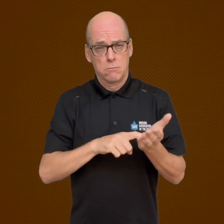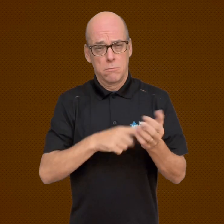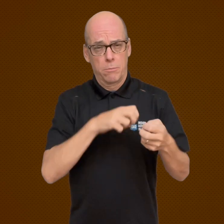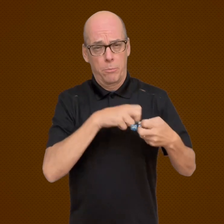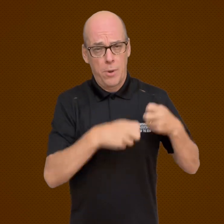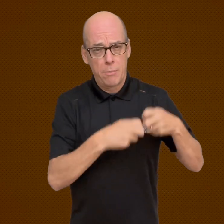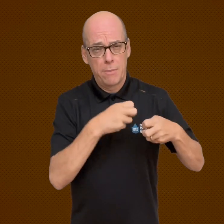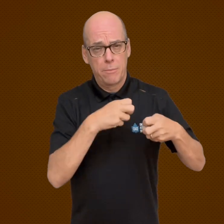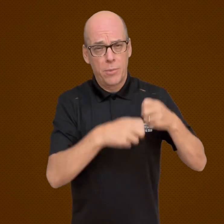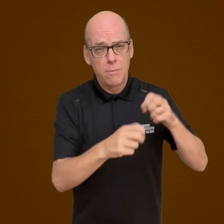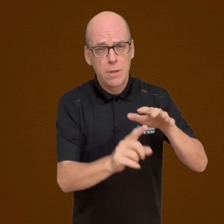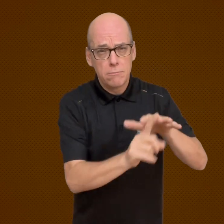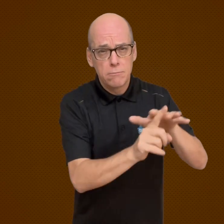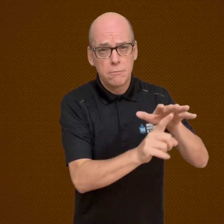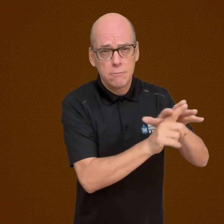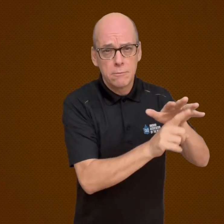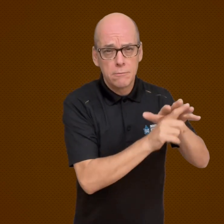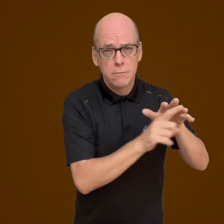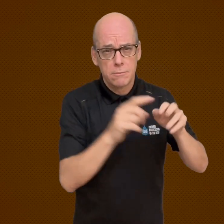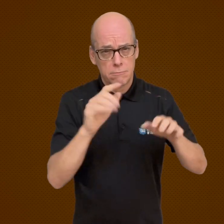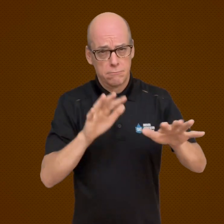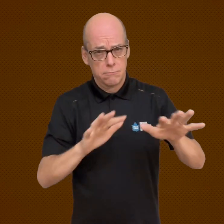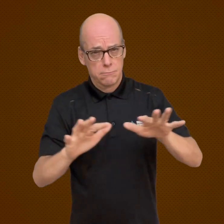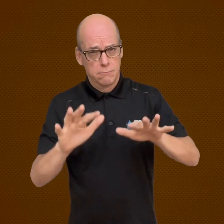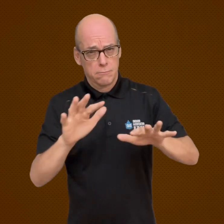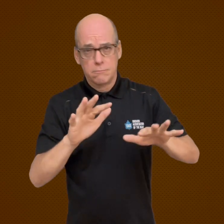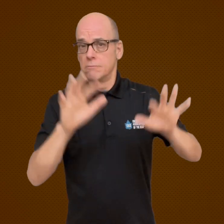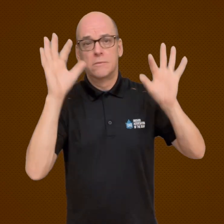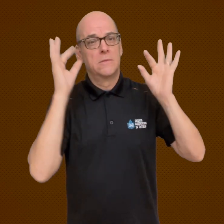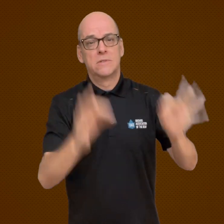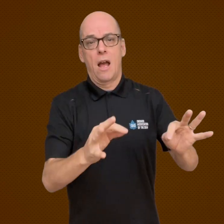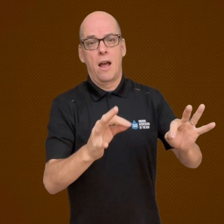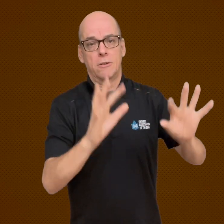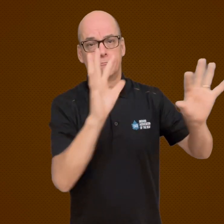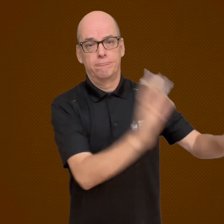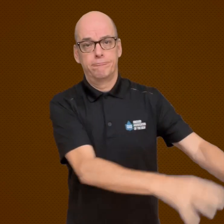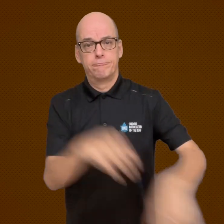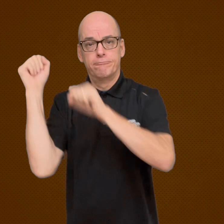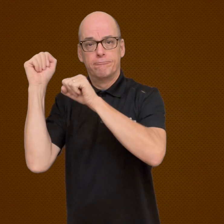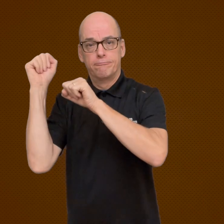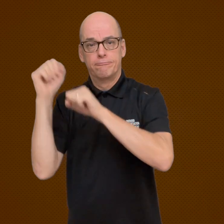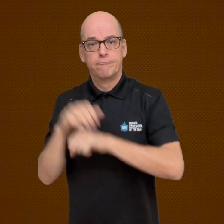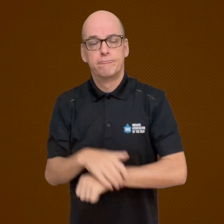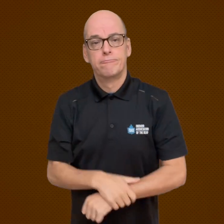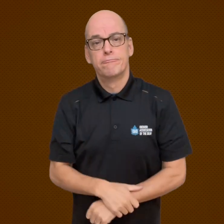some problems in these institutions and decided to take over.